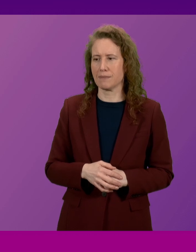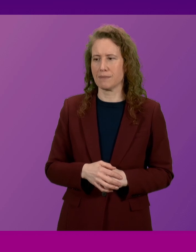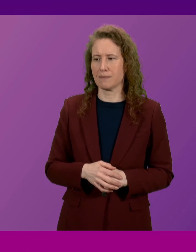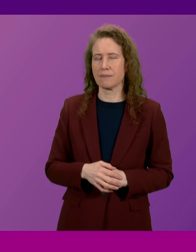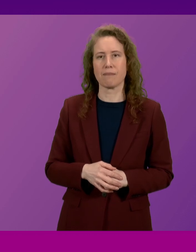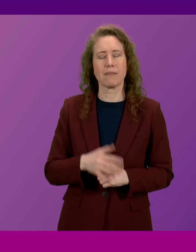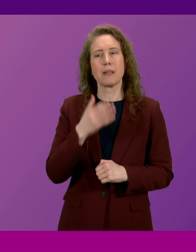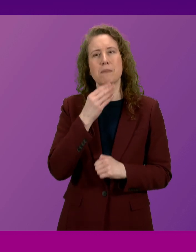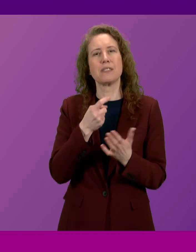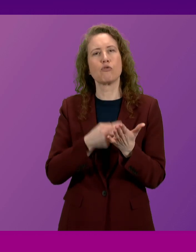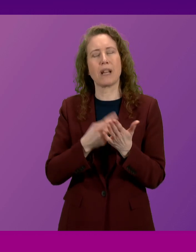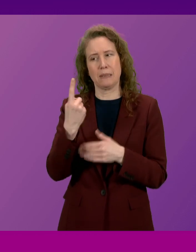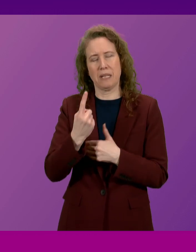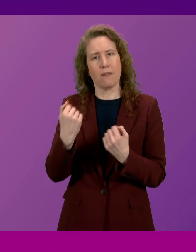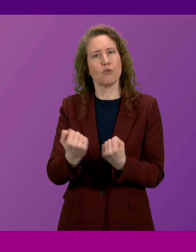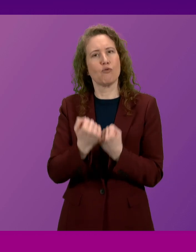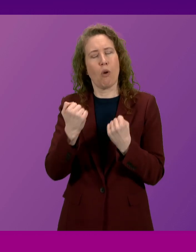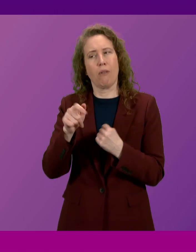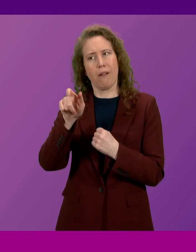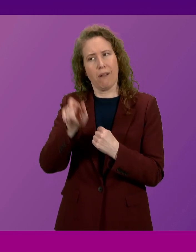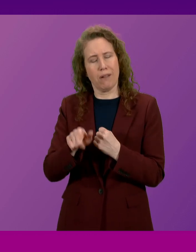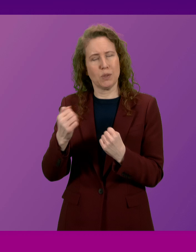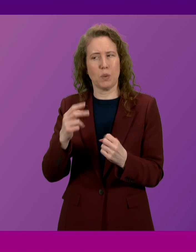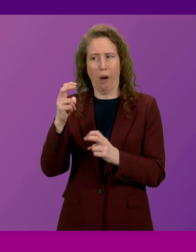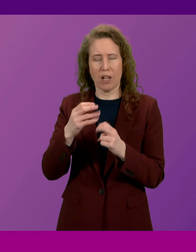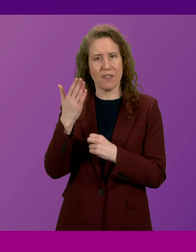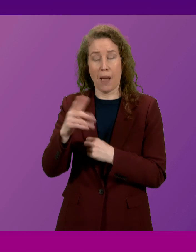Mr Rennie is in a stronger position to argue for that, because he was prepared